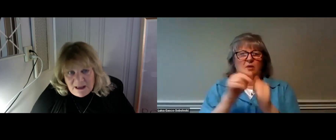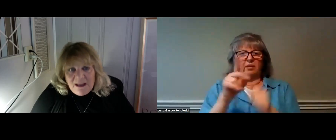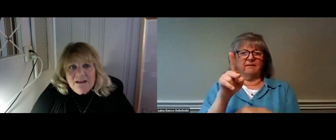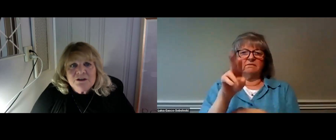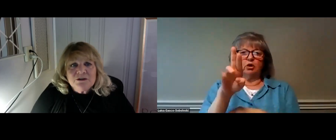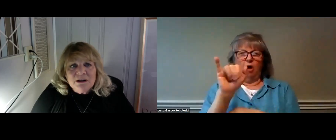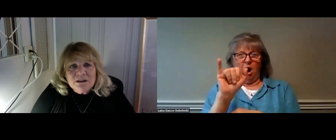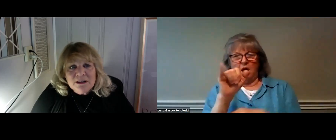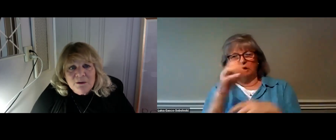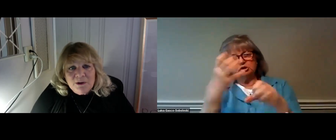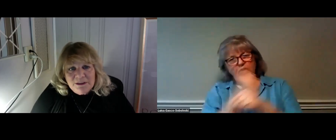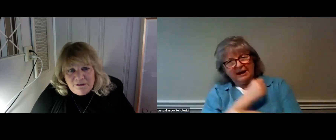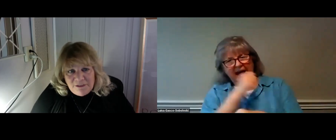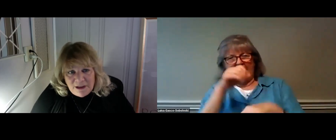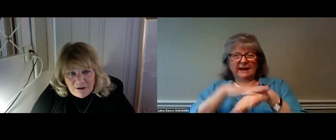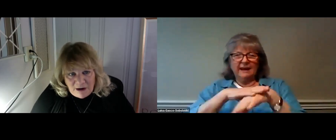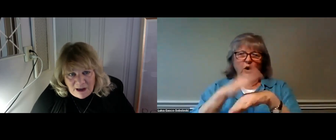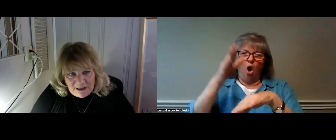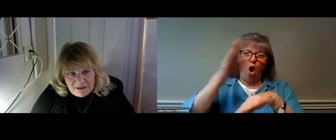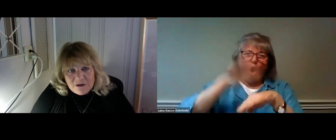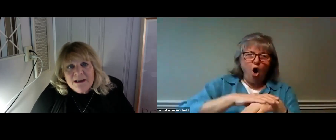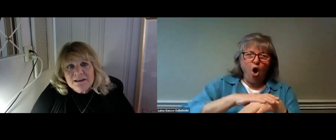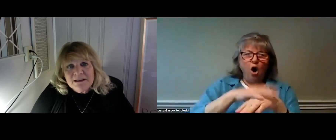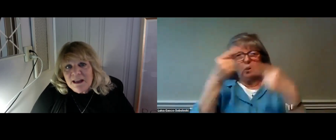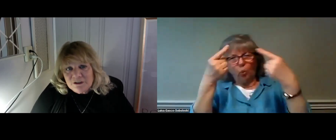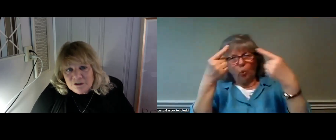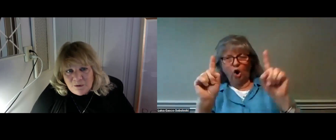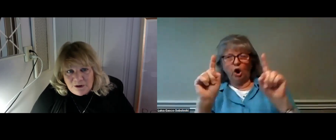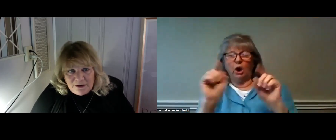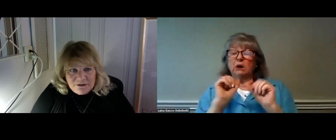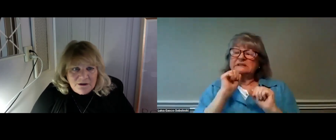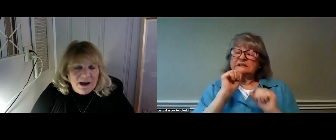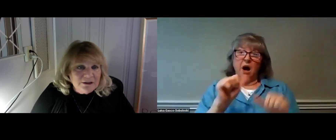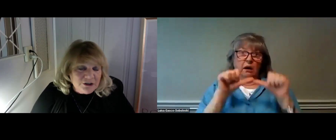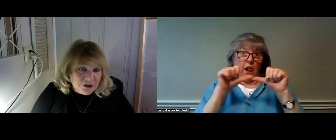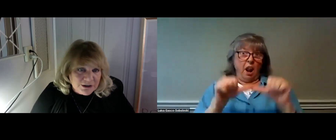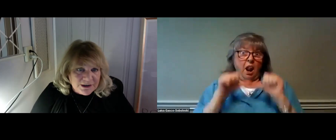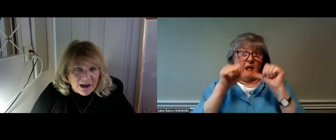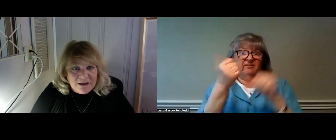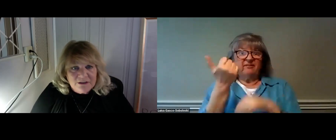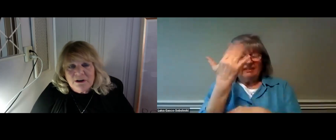Struggling with the VRI, trying to get it to work, trying to turn it on, trying